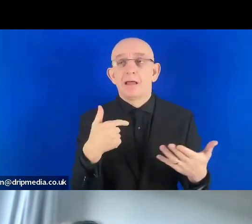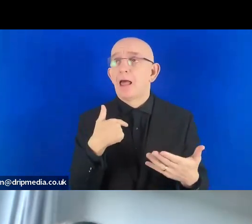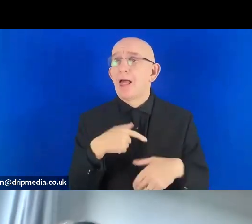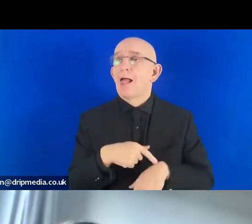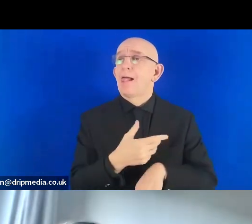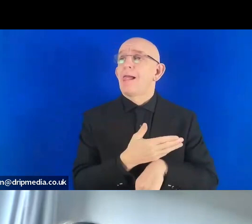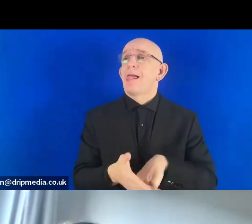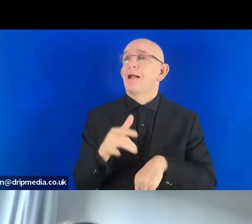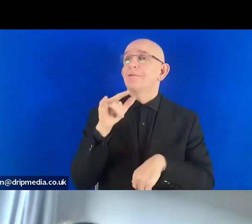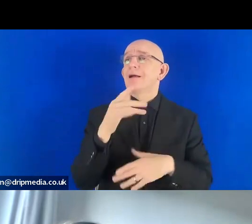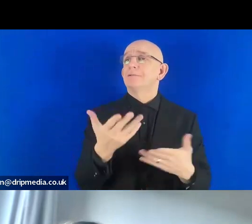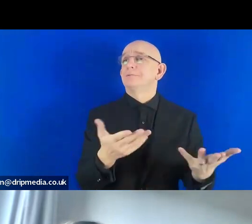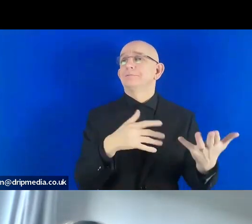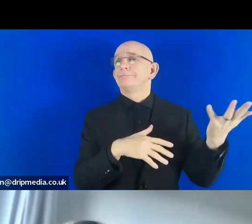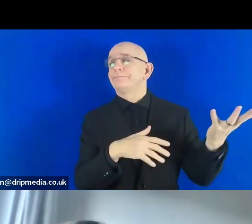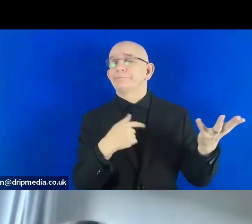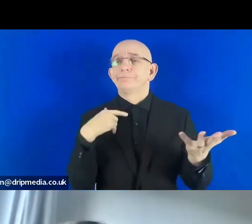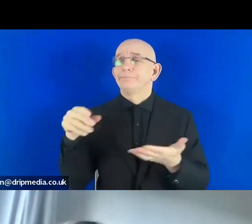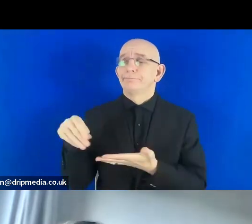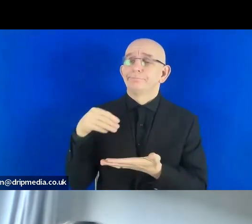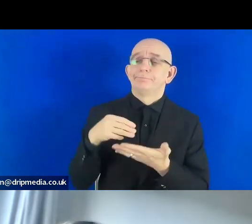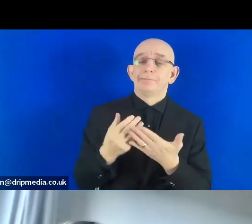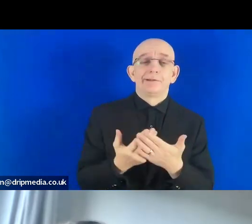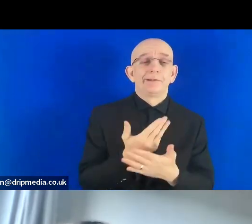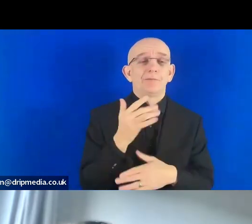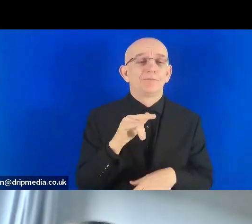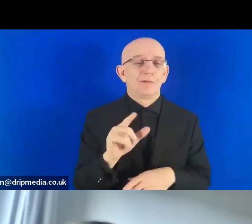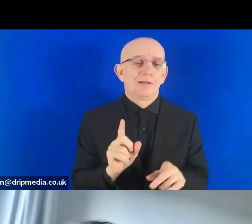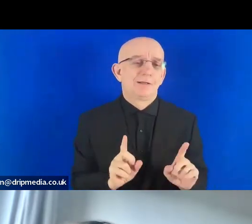If you feel unwell in Bangkok while you have the first aid counter,